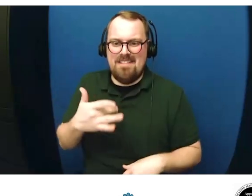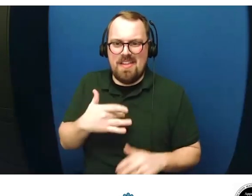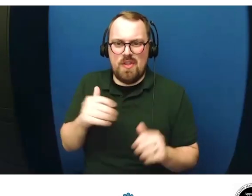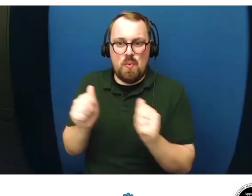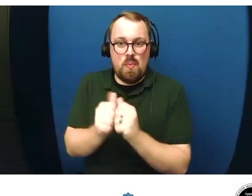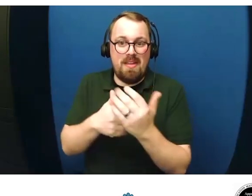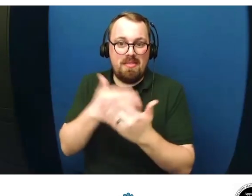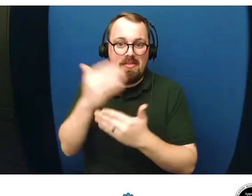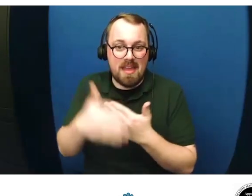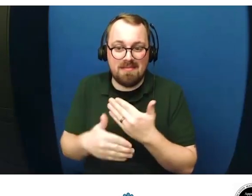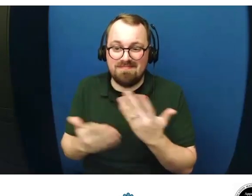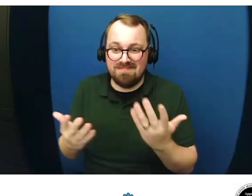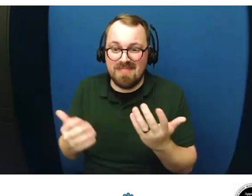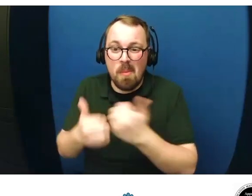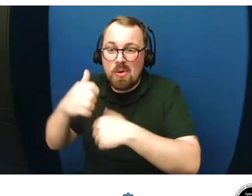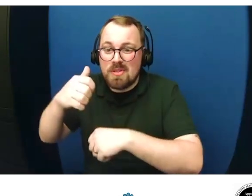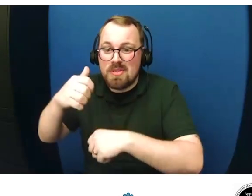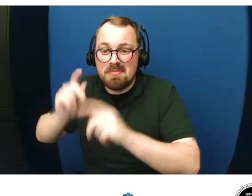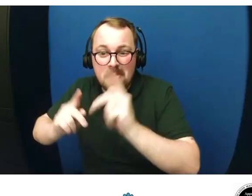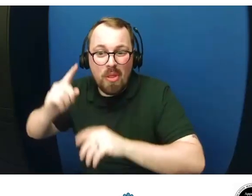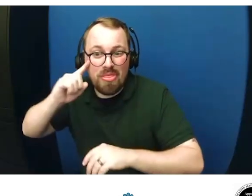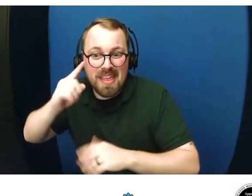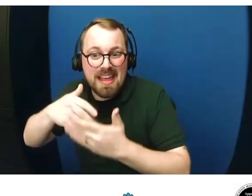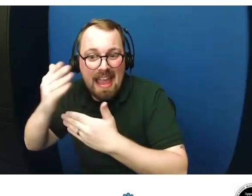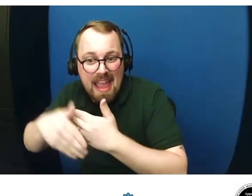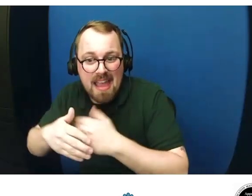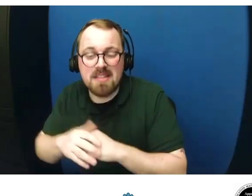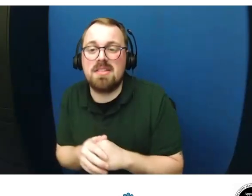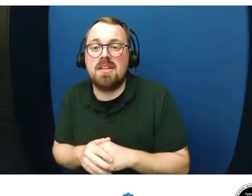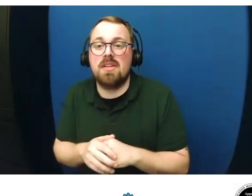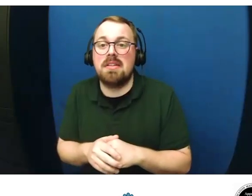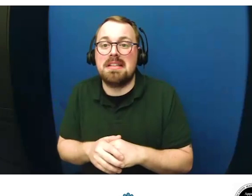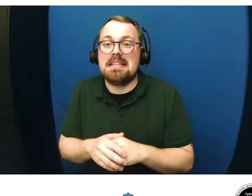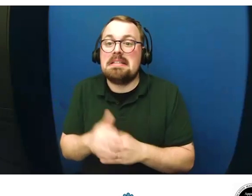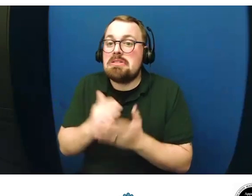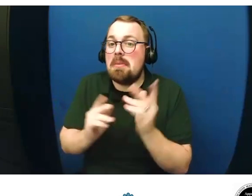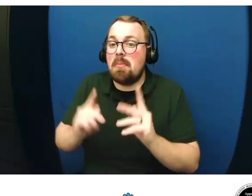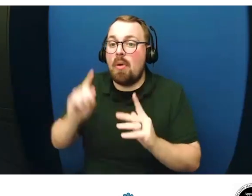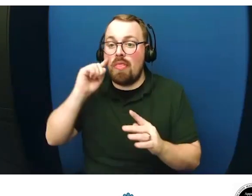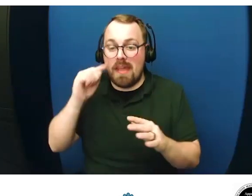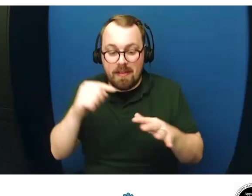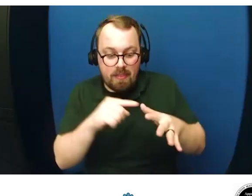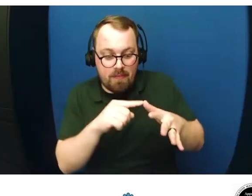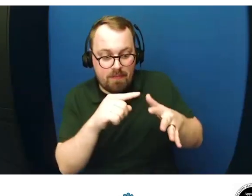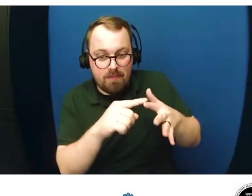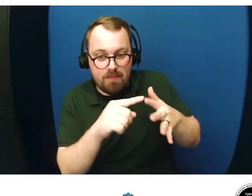Most people think hand. Some people think even as specific as fingertips. Okay.